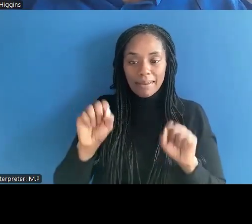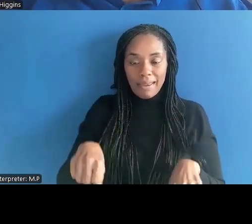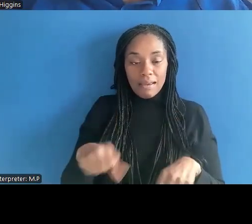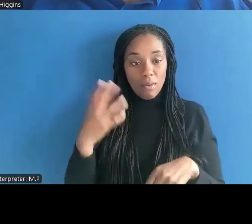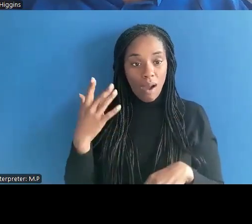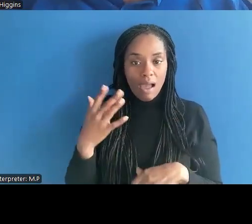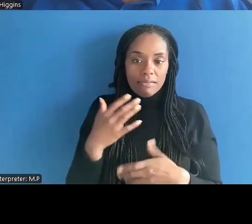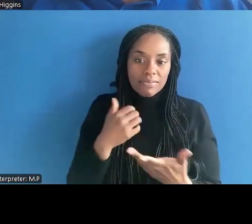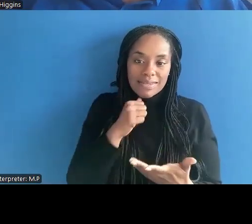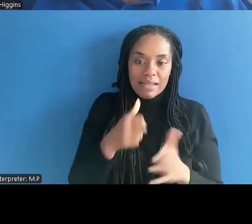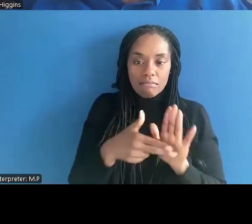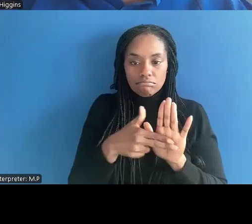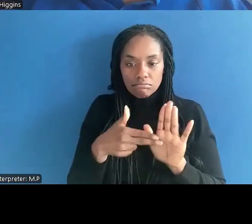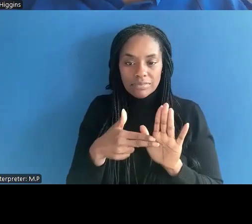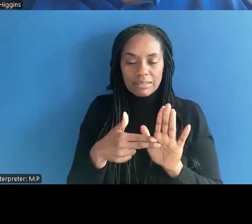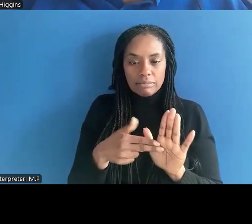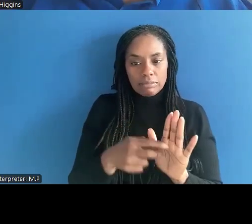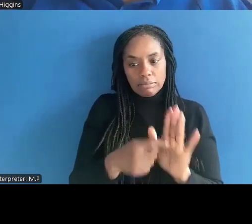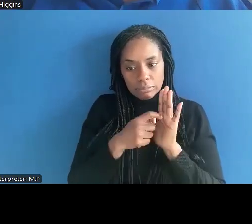It's considered an optional program.